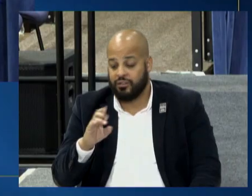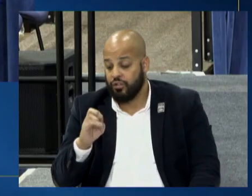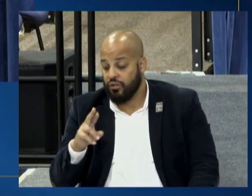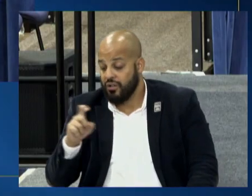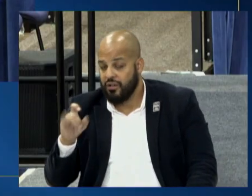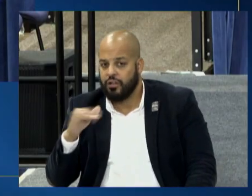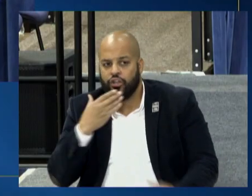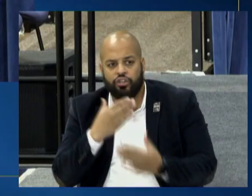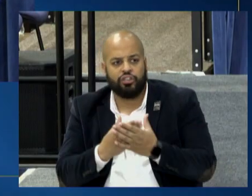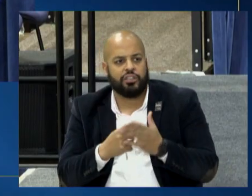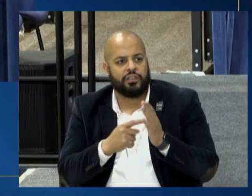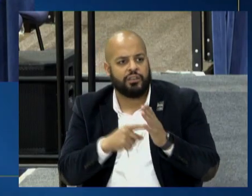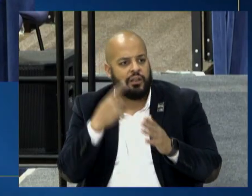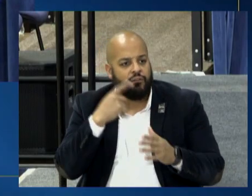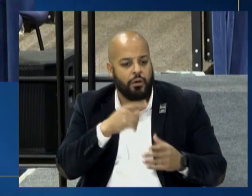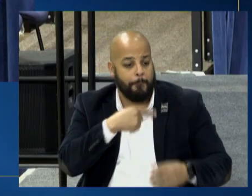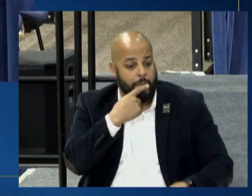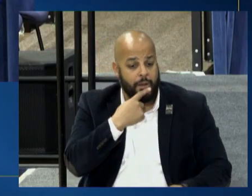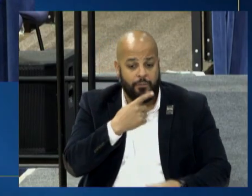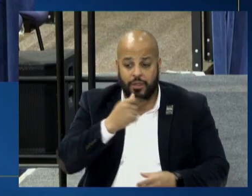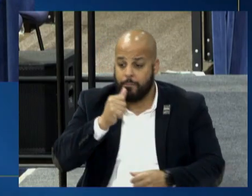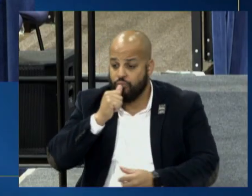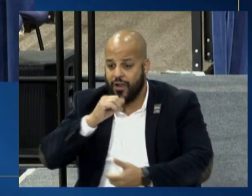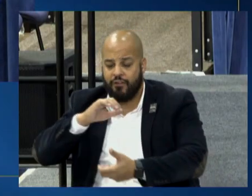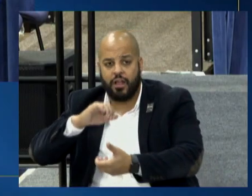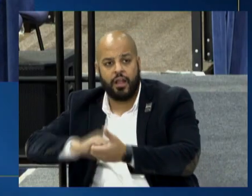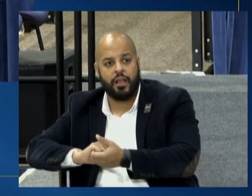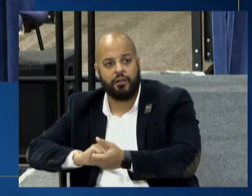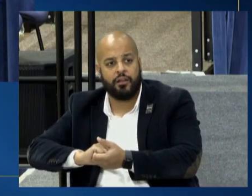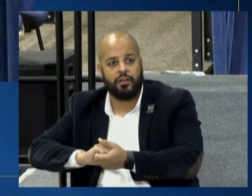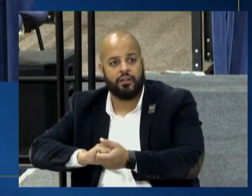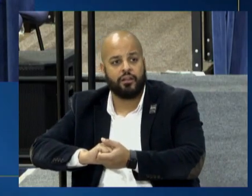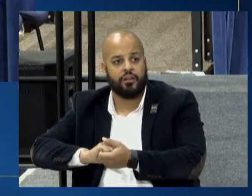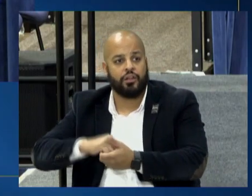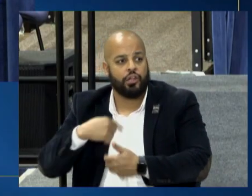public-private collaboration, where you are here building a community